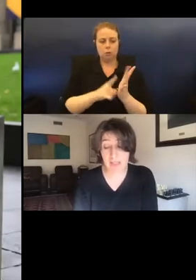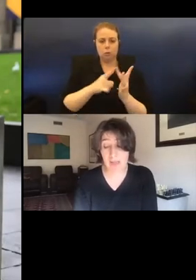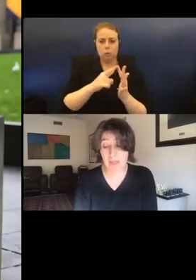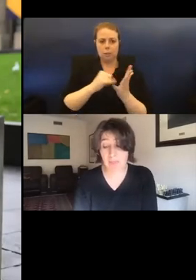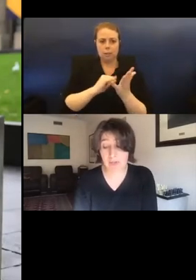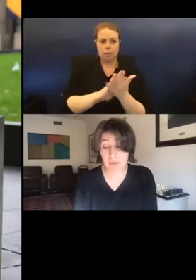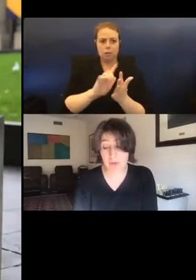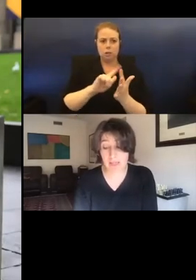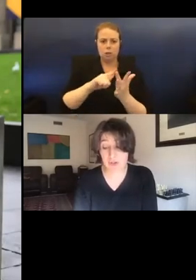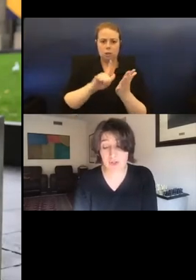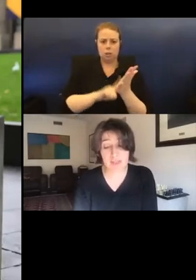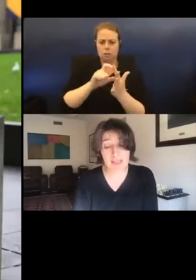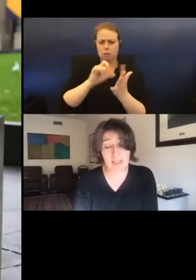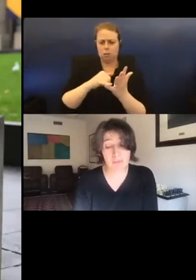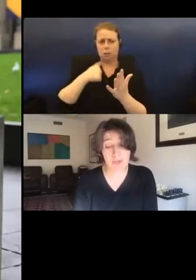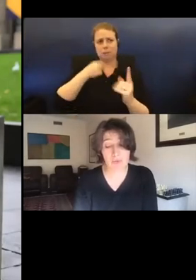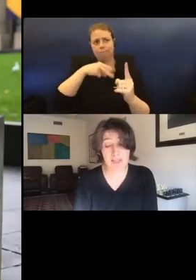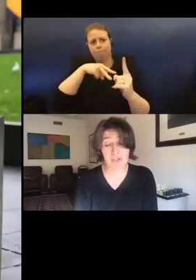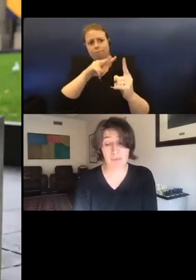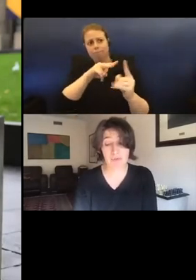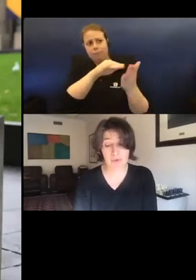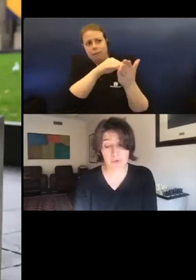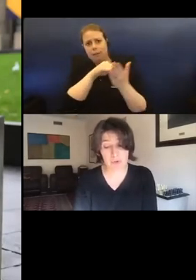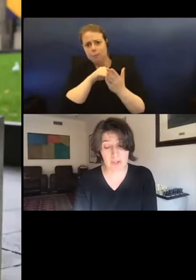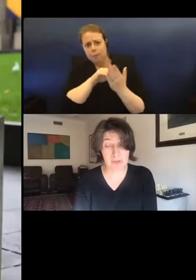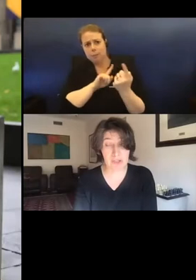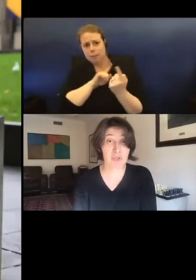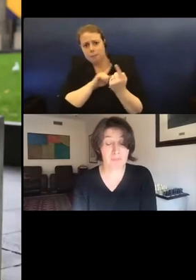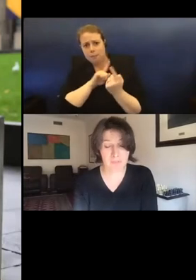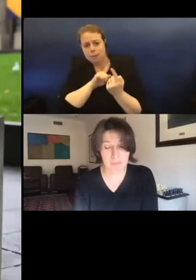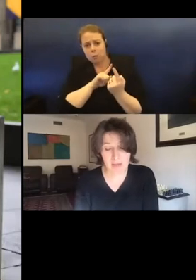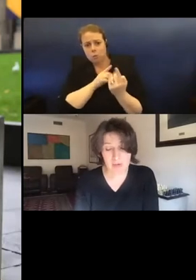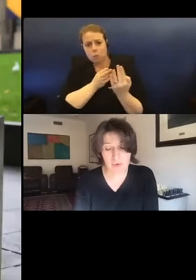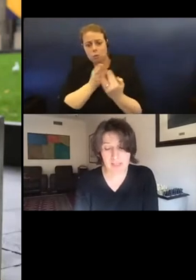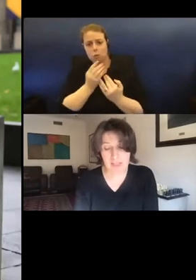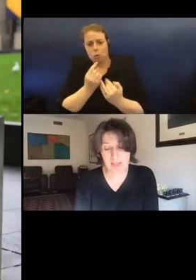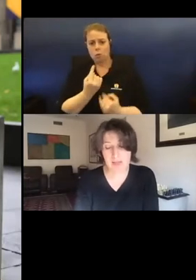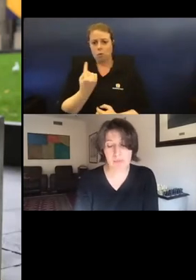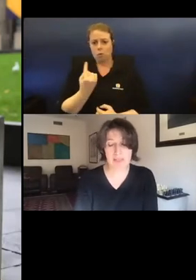my mentor and generously helped me through staging my first solo exhibition julie and i collaborated